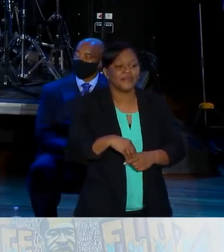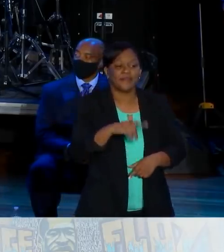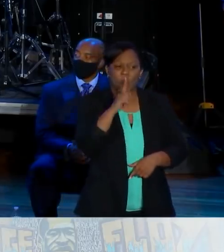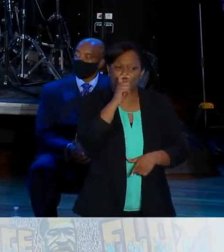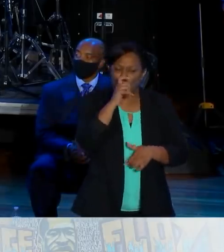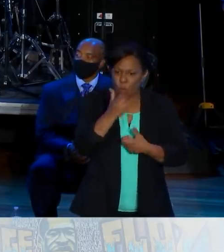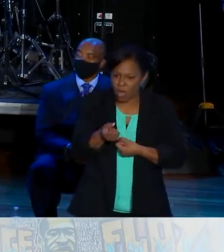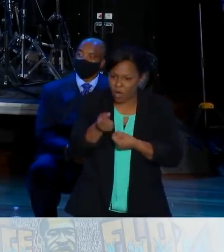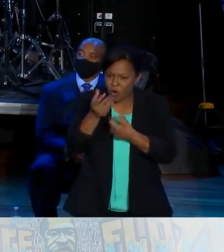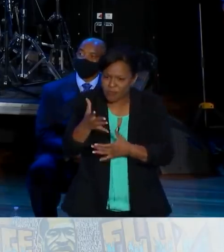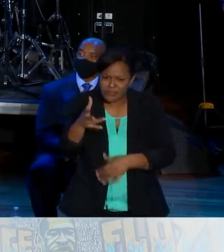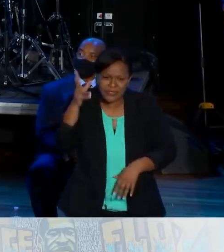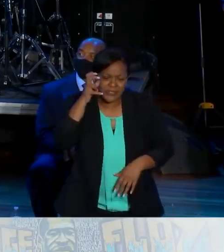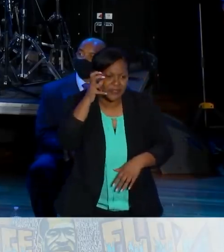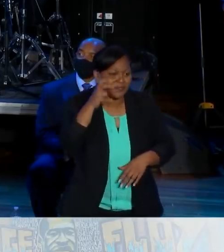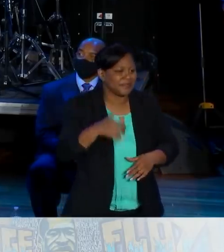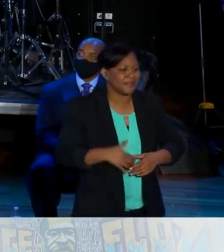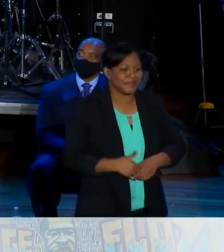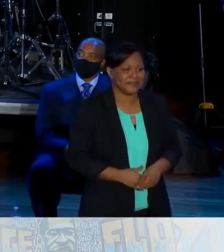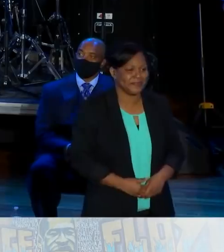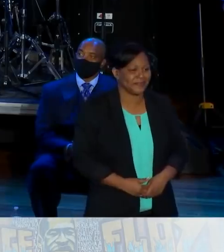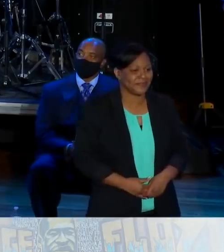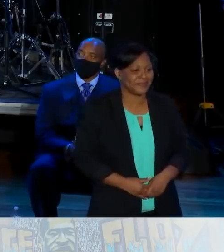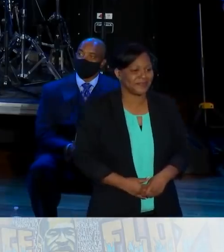EVIL IS AS MUCH INVOLVED IN IT